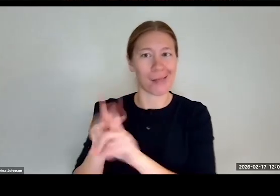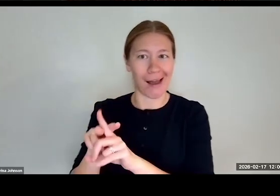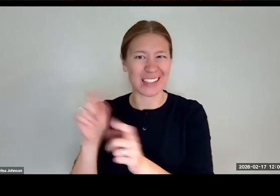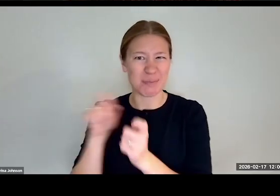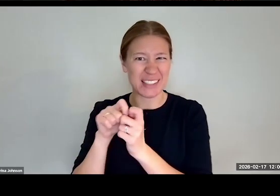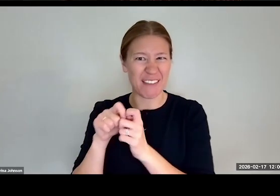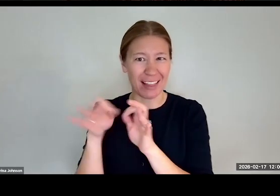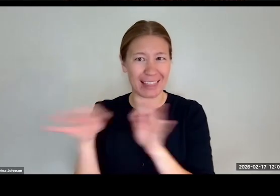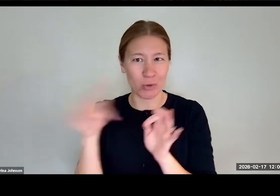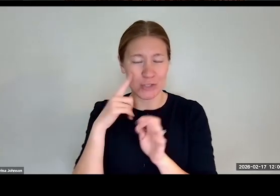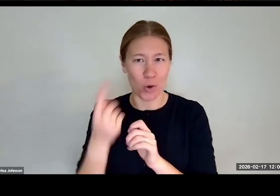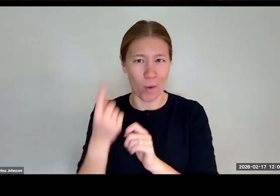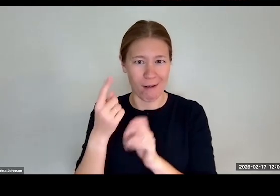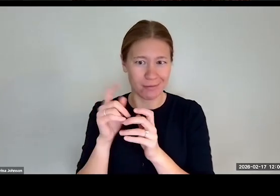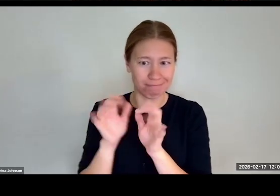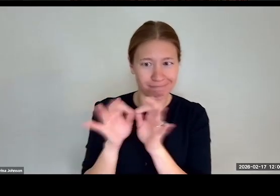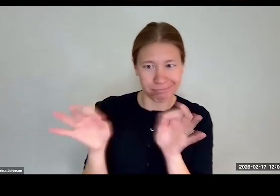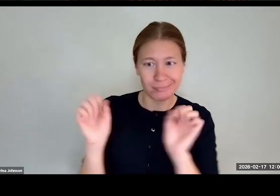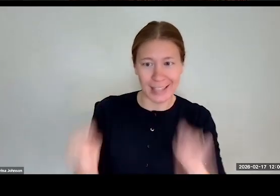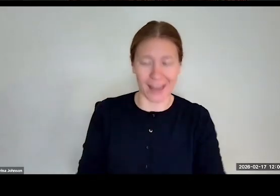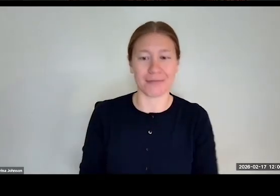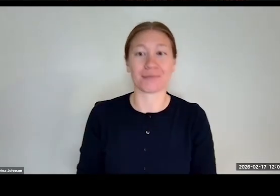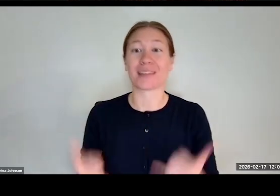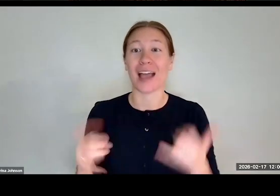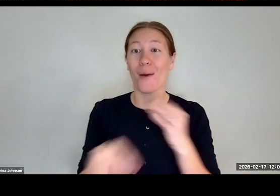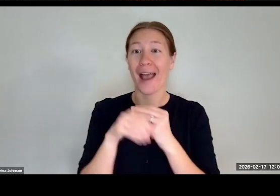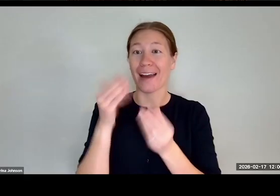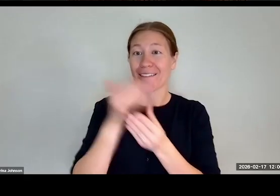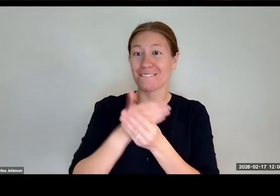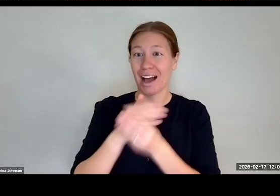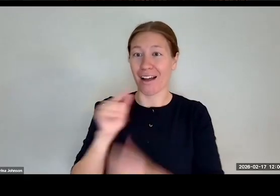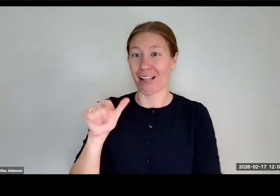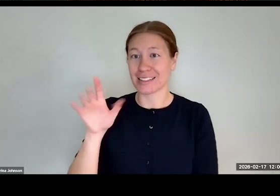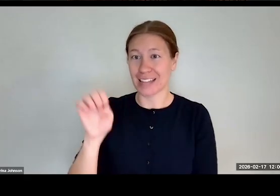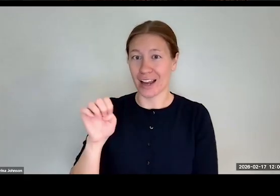Okay. And then to add a file title, we are going to use our top level PowerPoint dropdown menu.